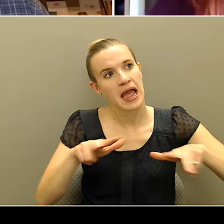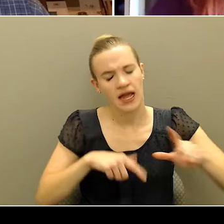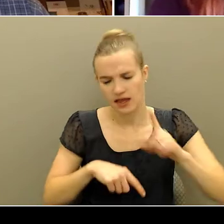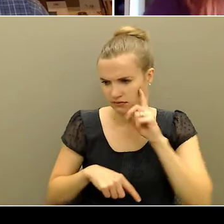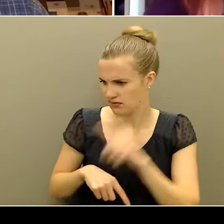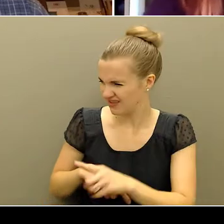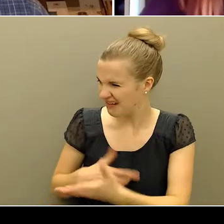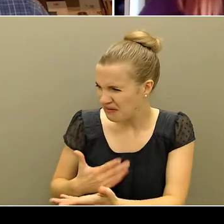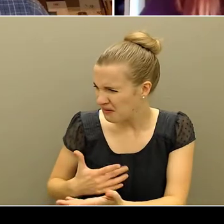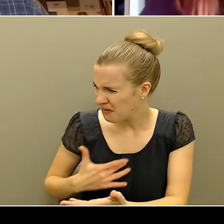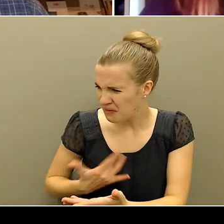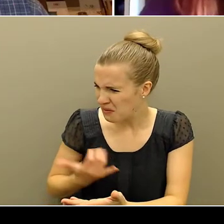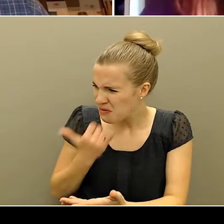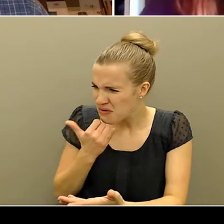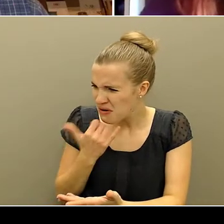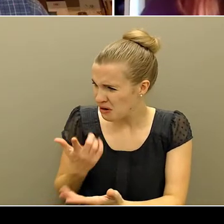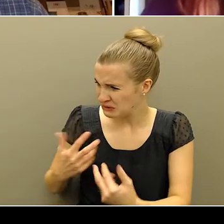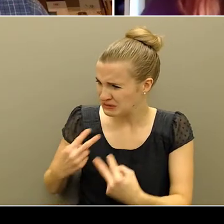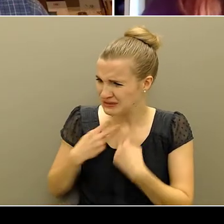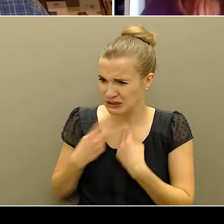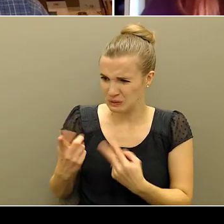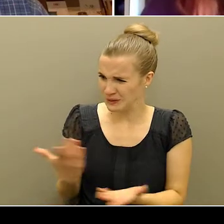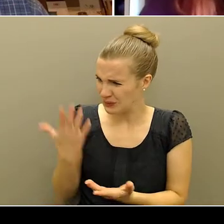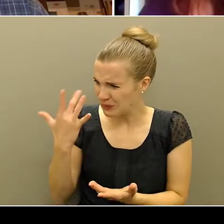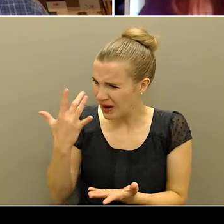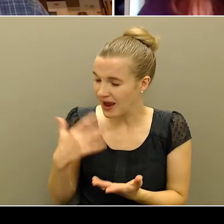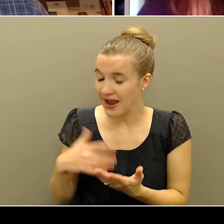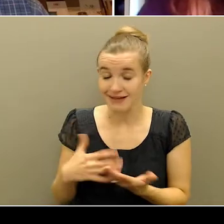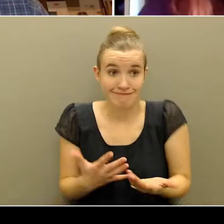go for it and they appreciate it. They, you know, as adventurers, as people who